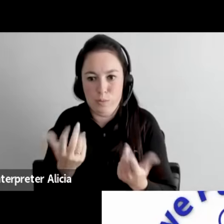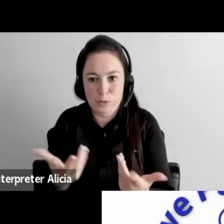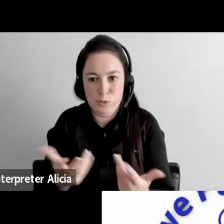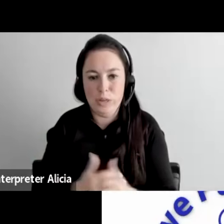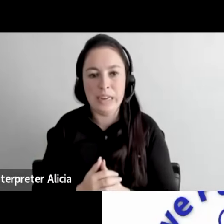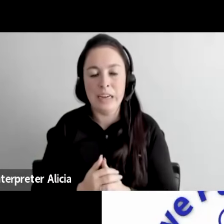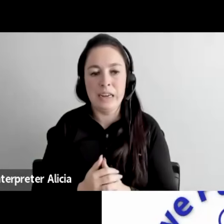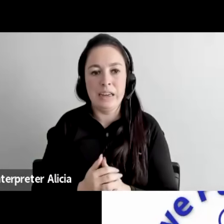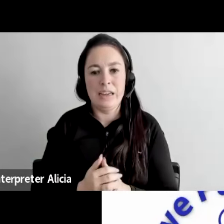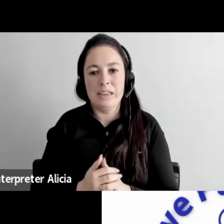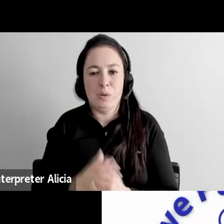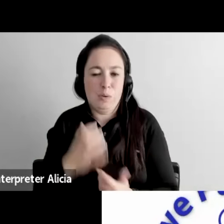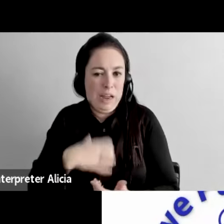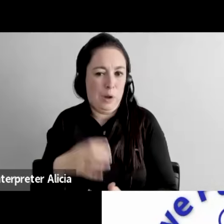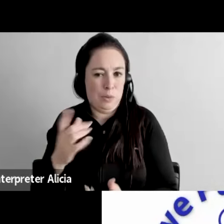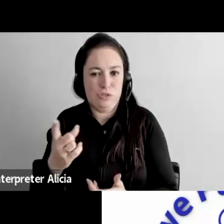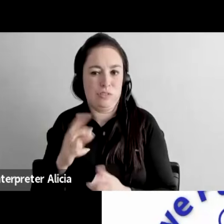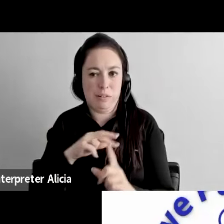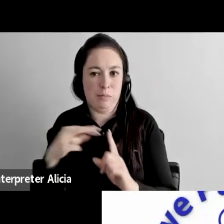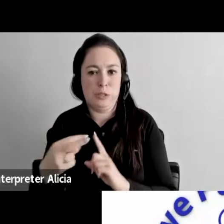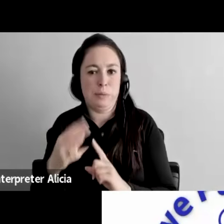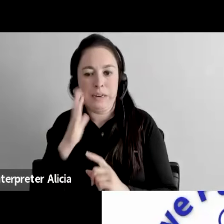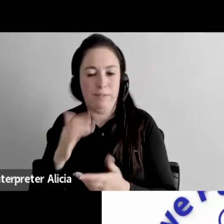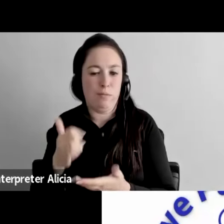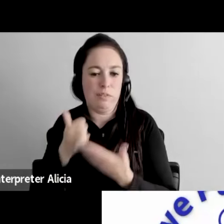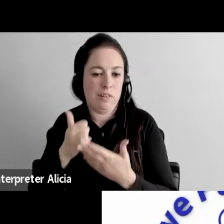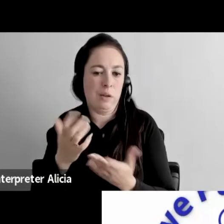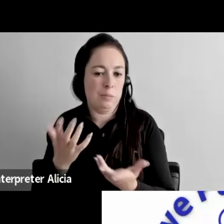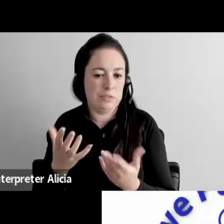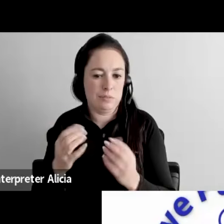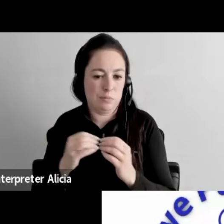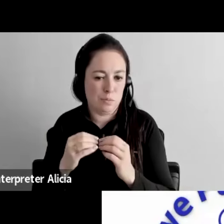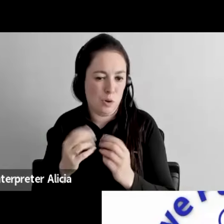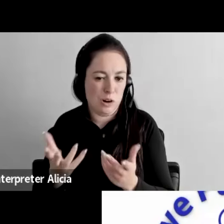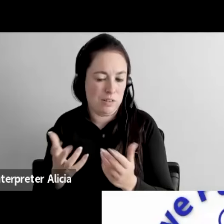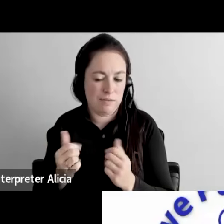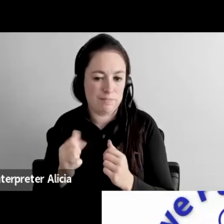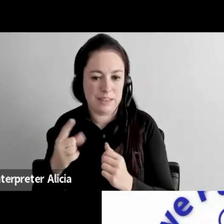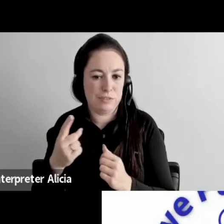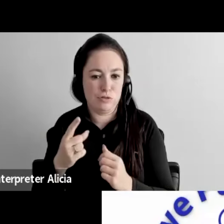really helpful for me to just acknowledge that